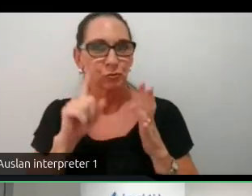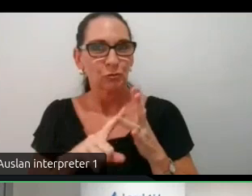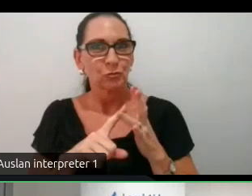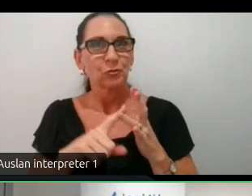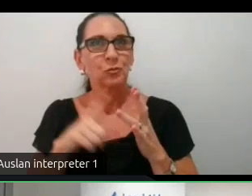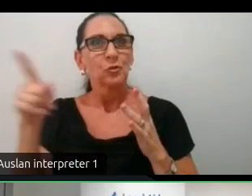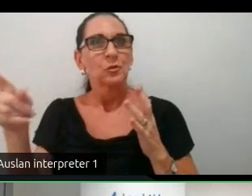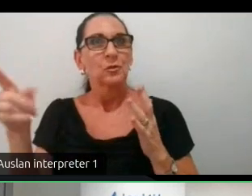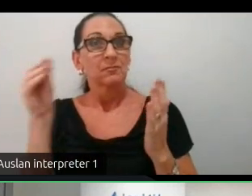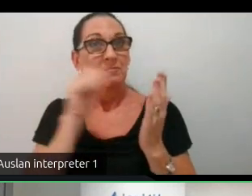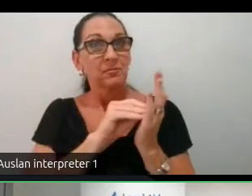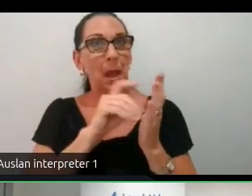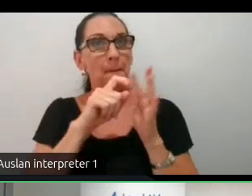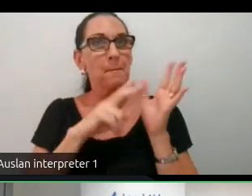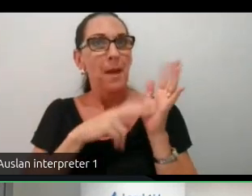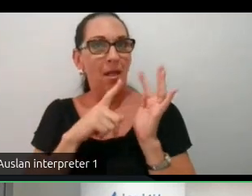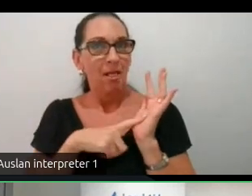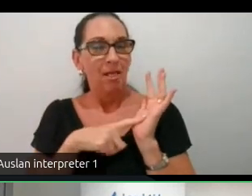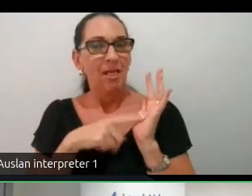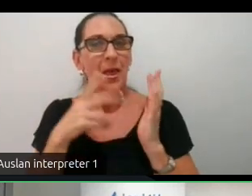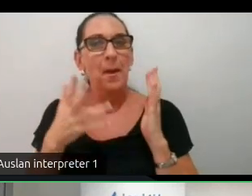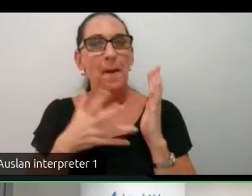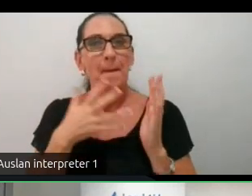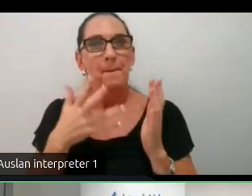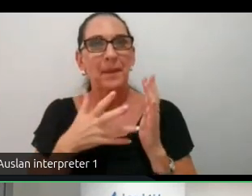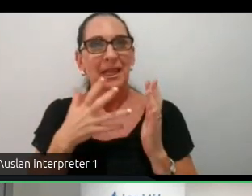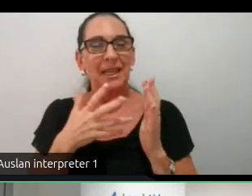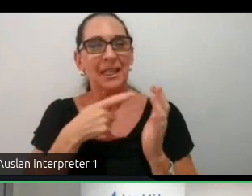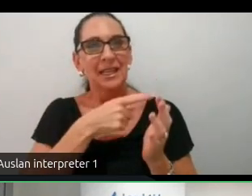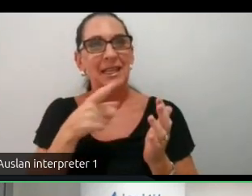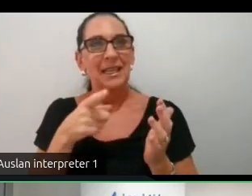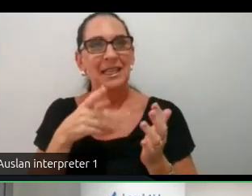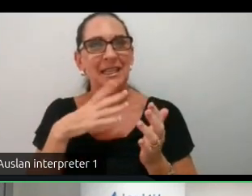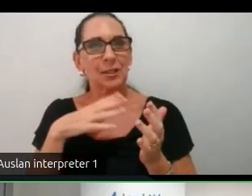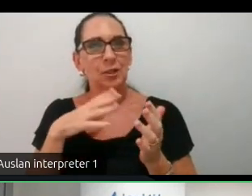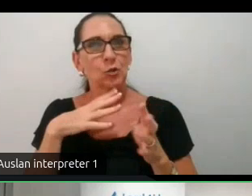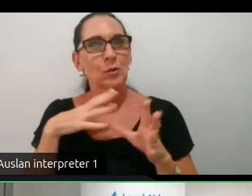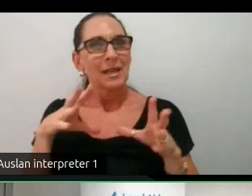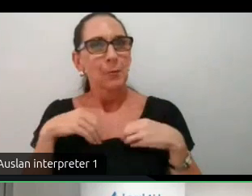put them on their panel. And if they're on their panel, that's the insurer accepting responsibility